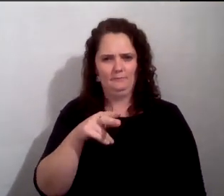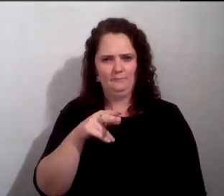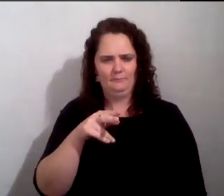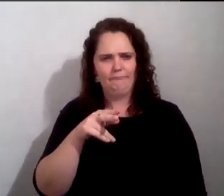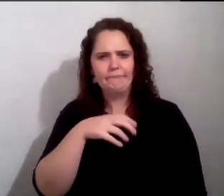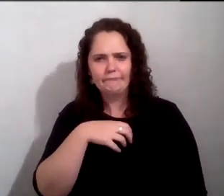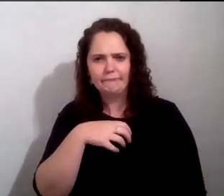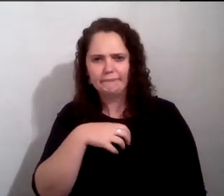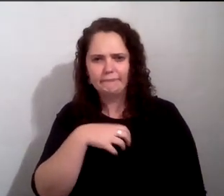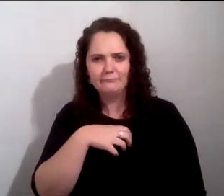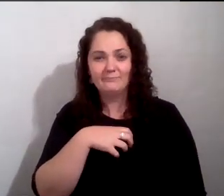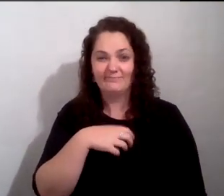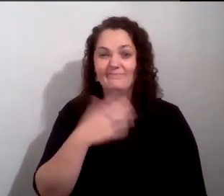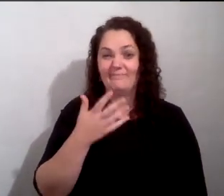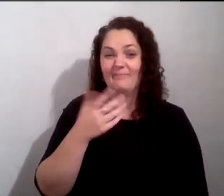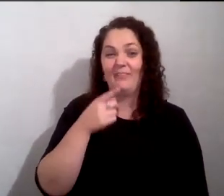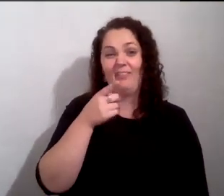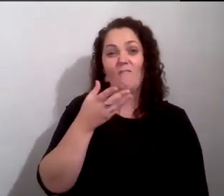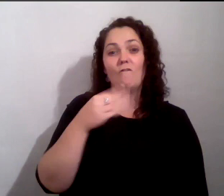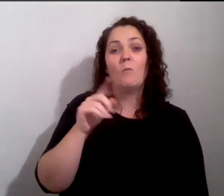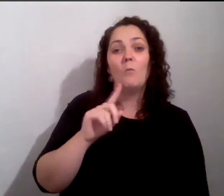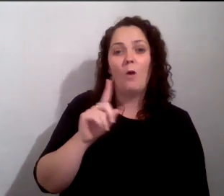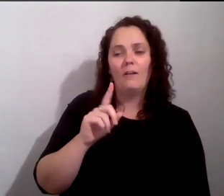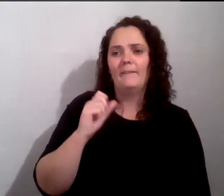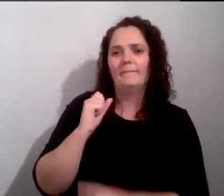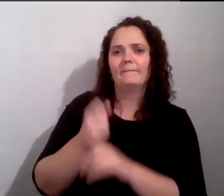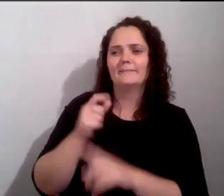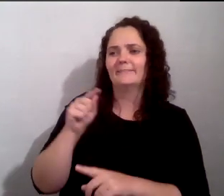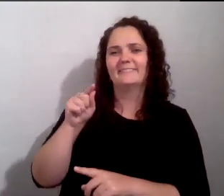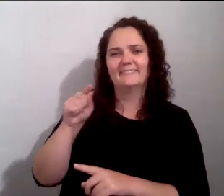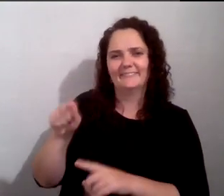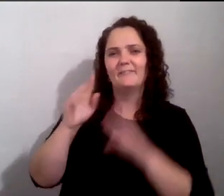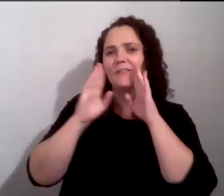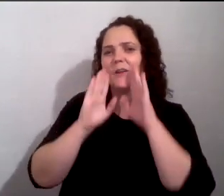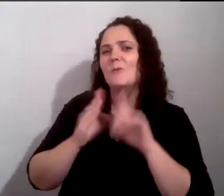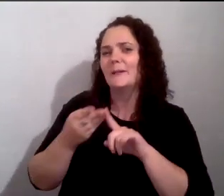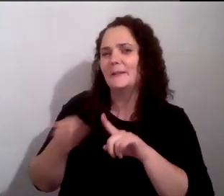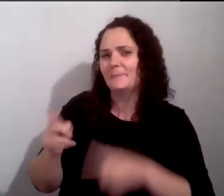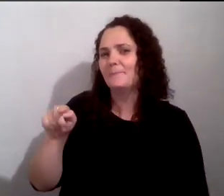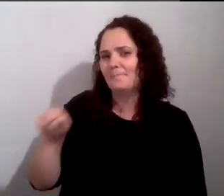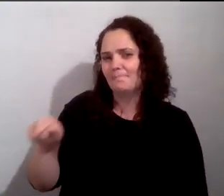and that idea is the result of modernism. So here we have a wonderful group of